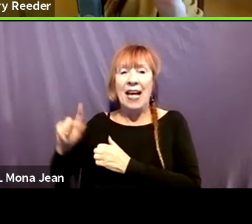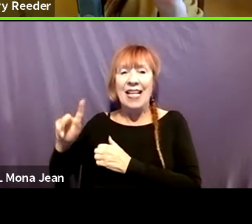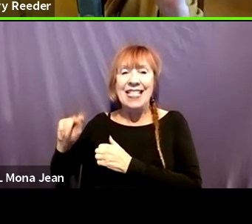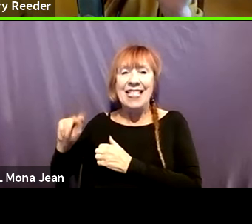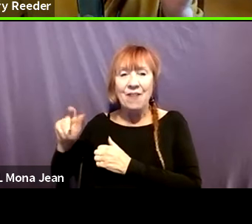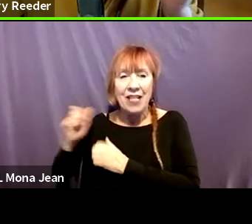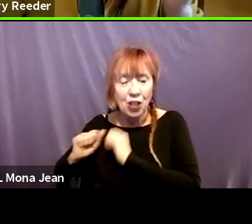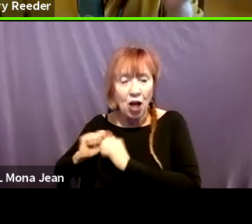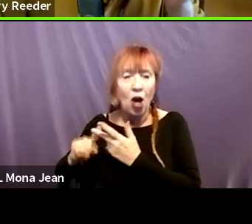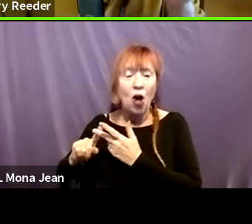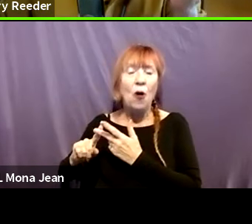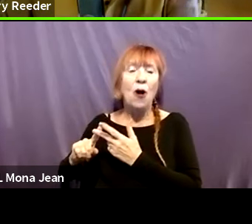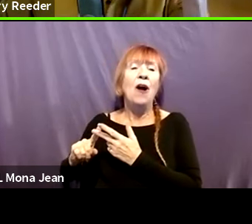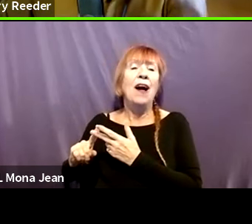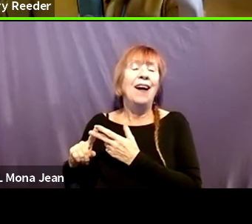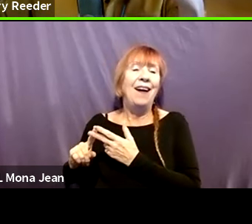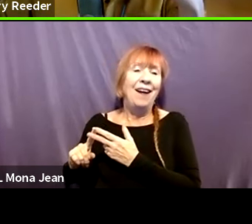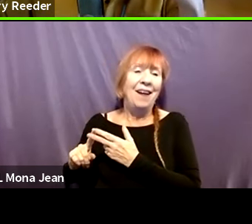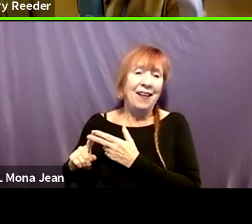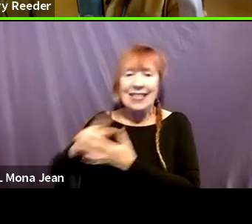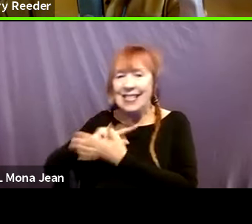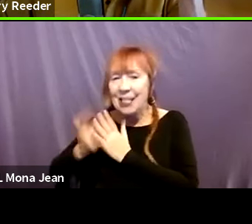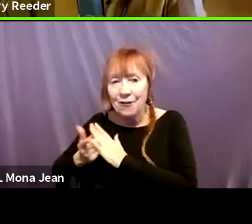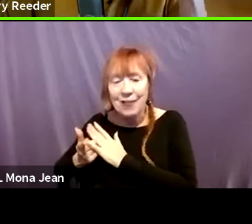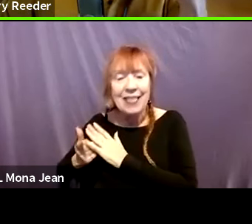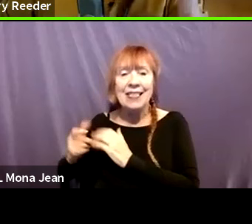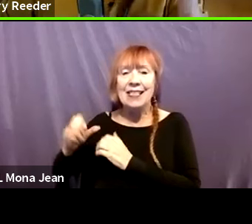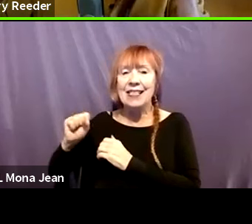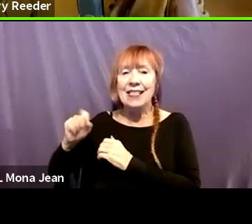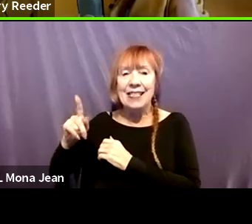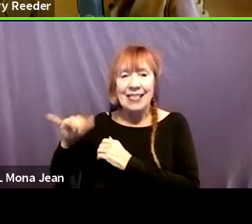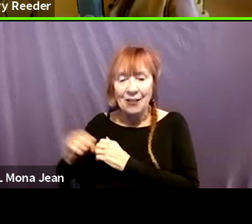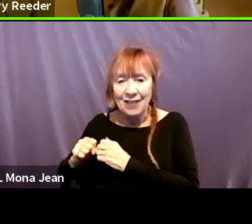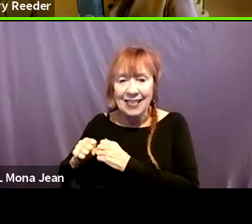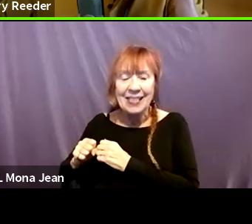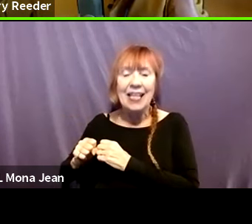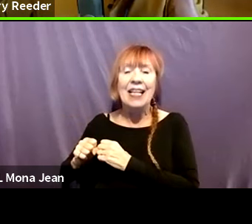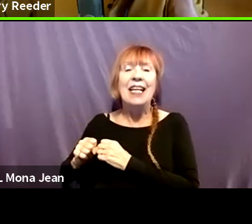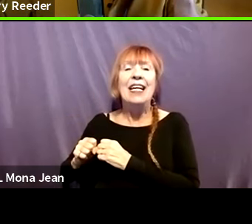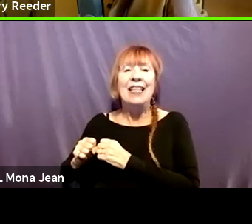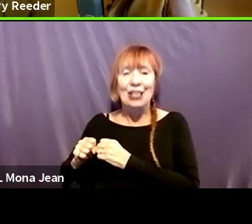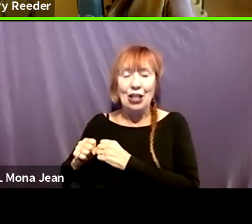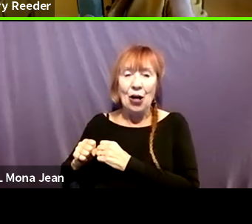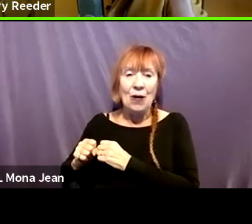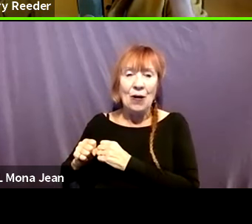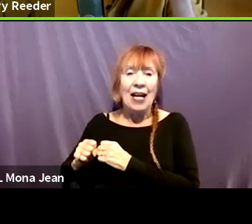Because I know that there's some people right now that are watching this, and they're like, "I've got a great idea for a TV show, never sold anything,